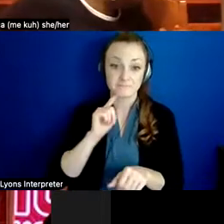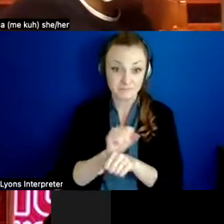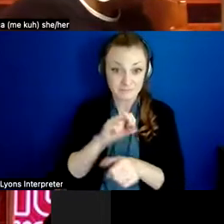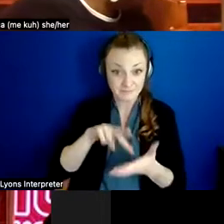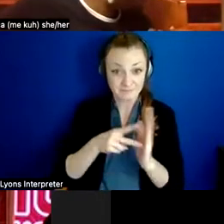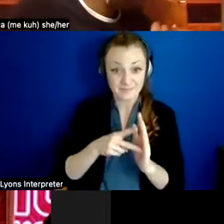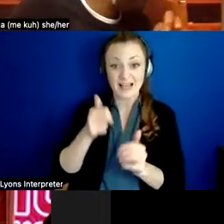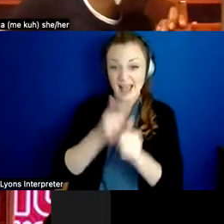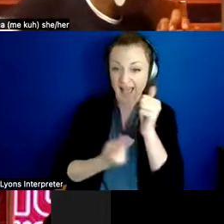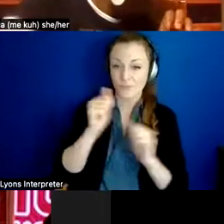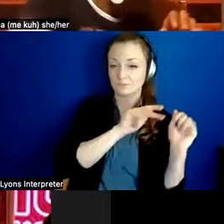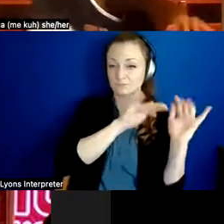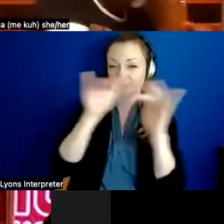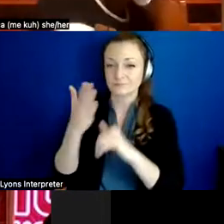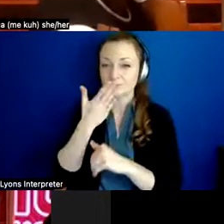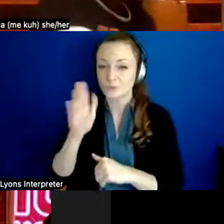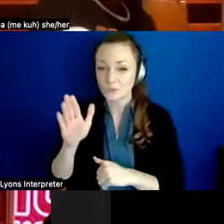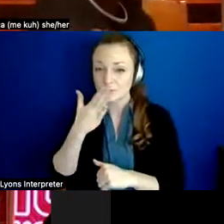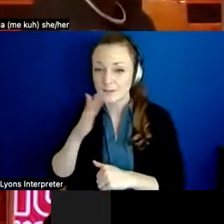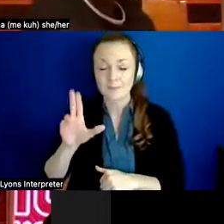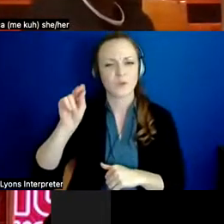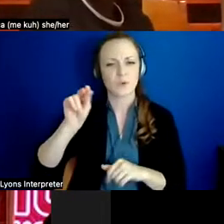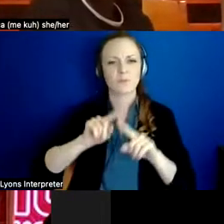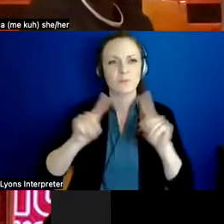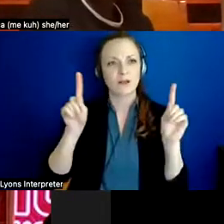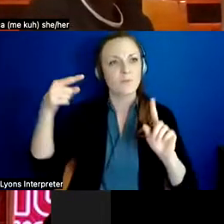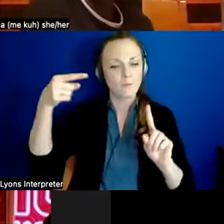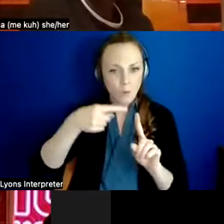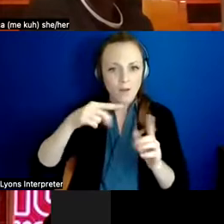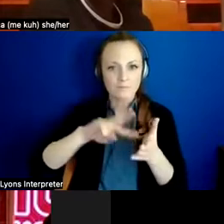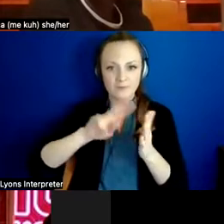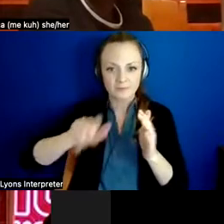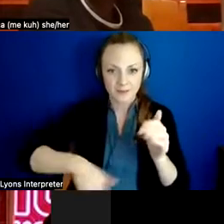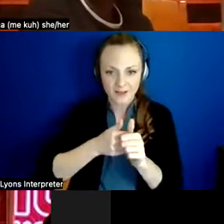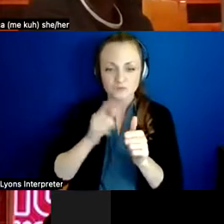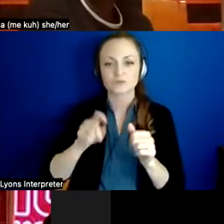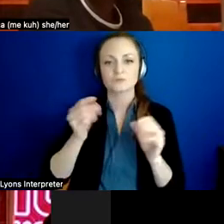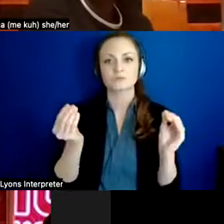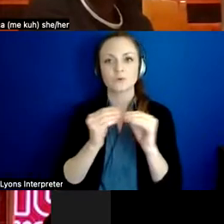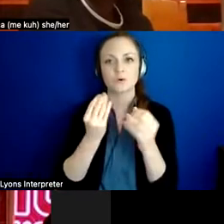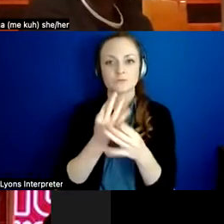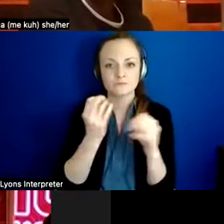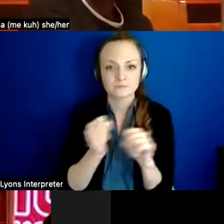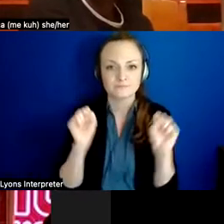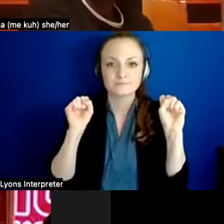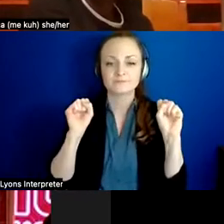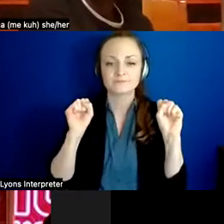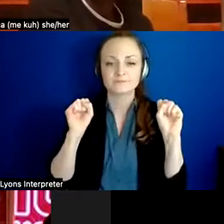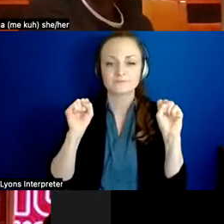a freer more accepting more open society in the next year.